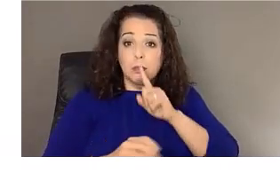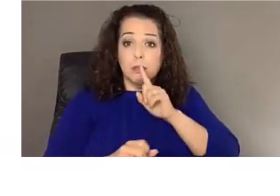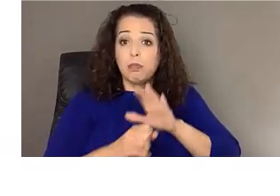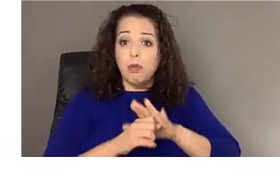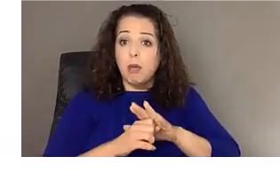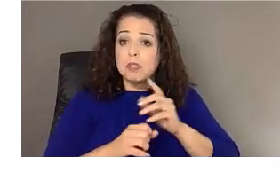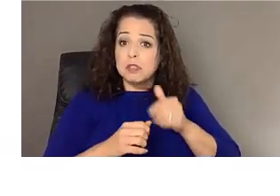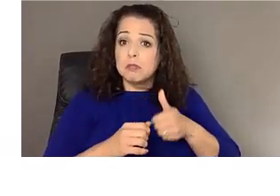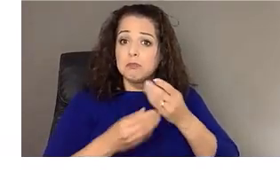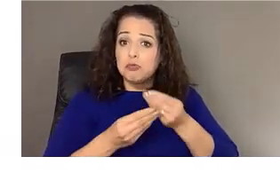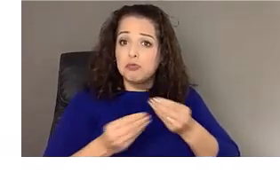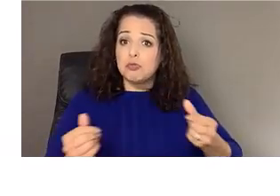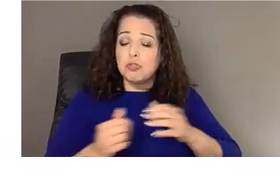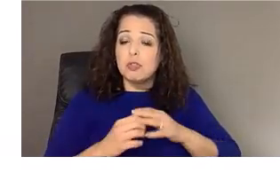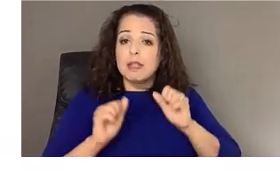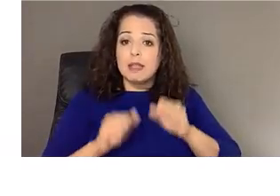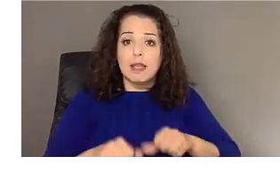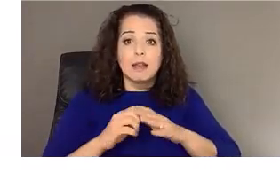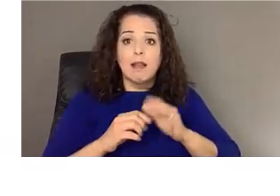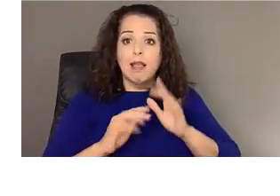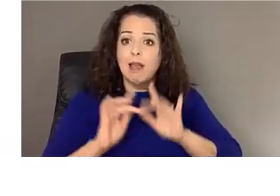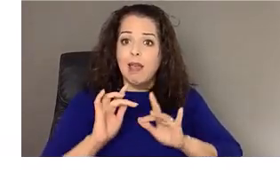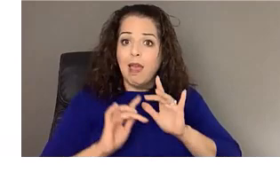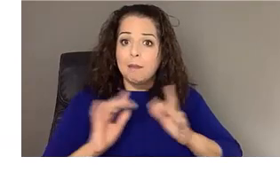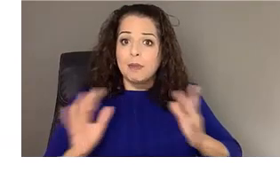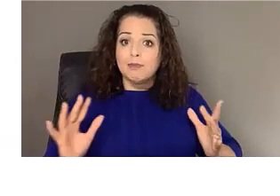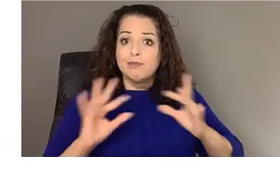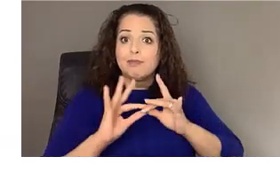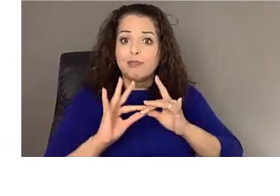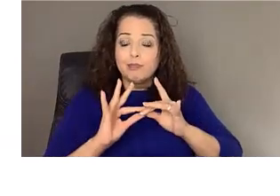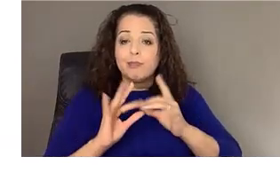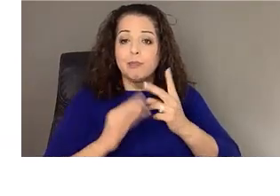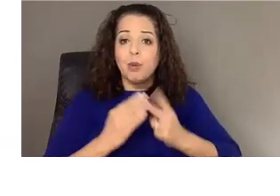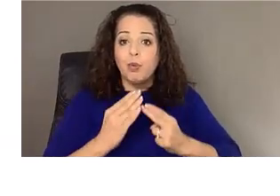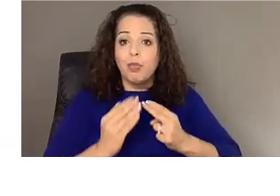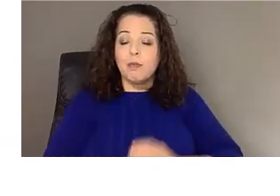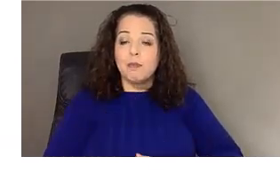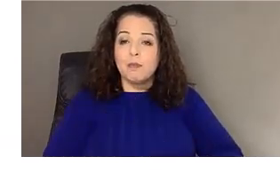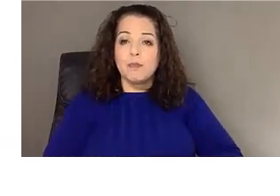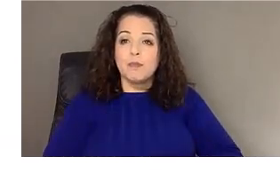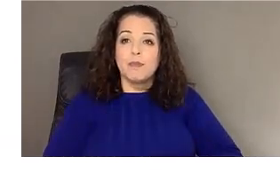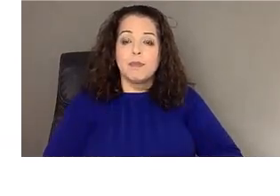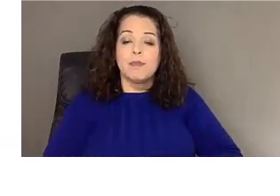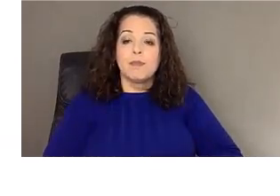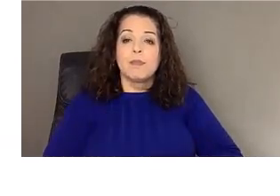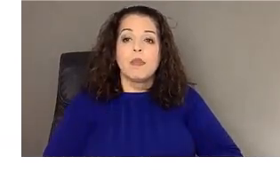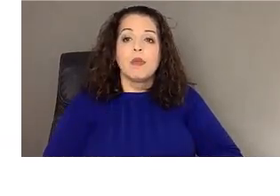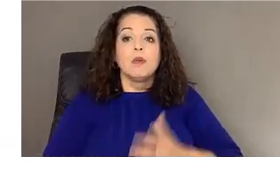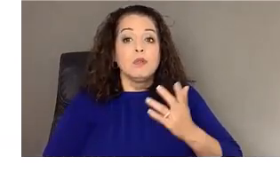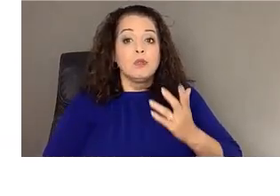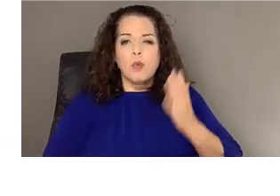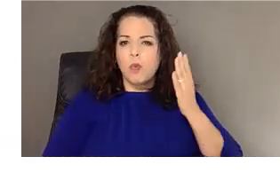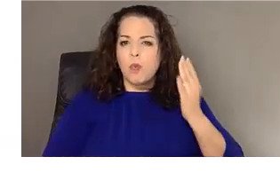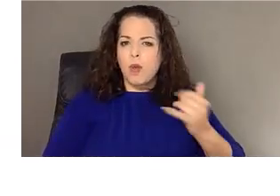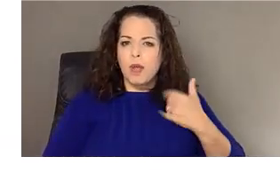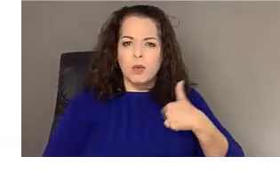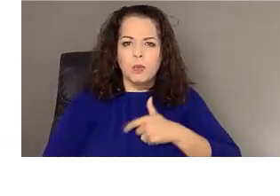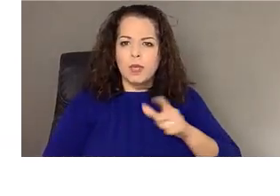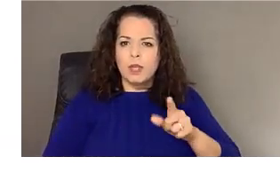gap by linking research and clinical worlds together. So why are we interested in knowledge brokers?